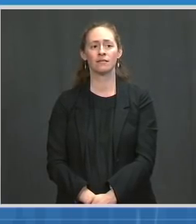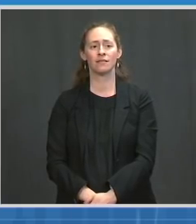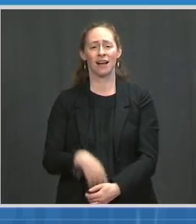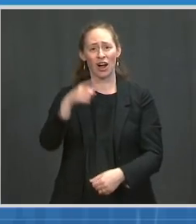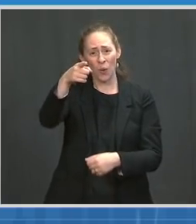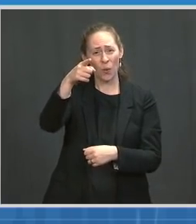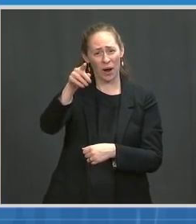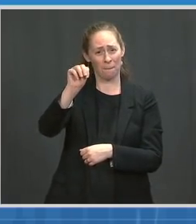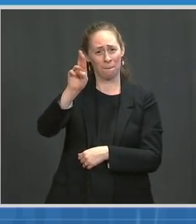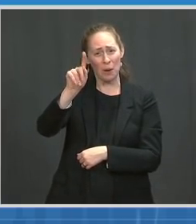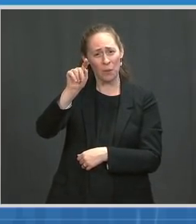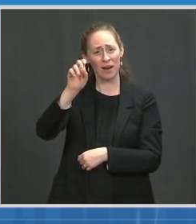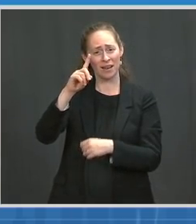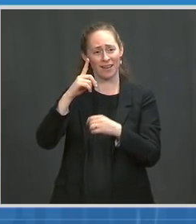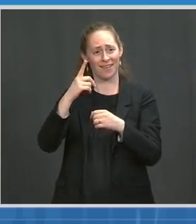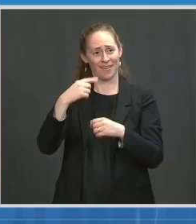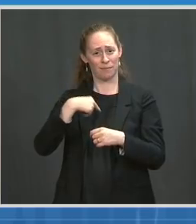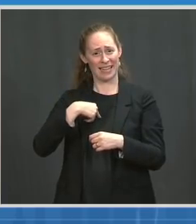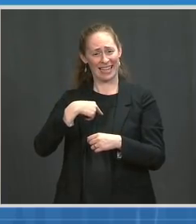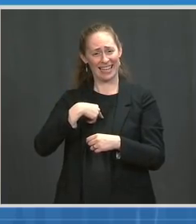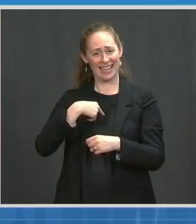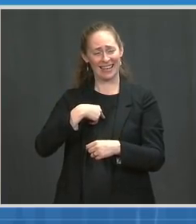Mr. Slavitt: They finally muted me. Dr. Fauci: Andy, you're muted.